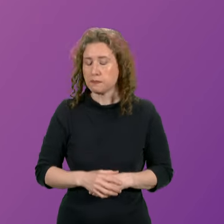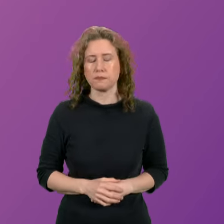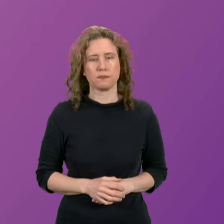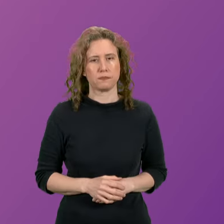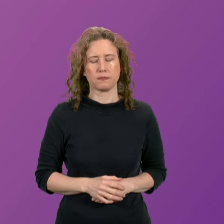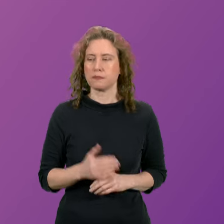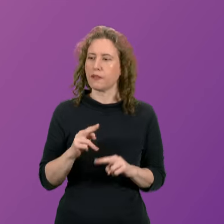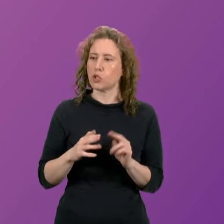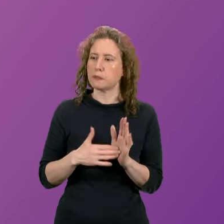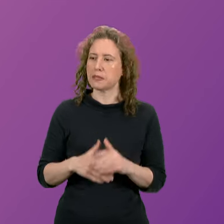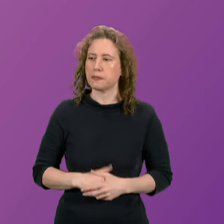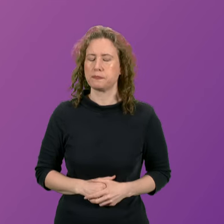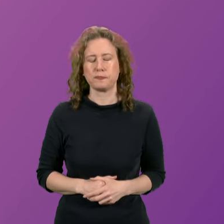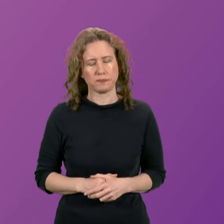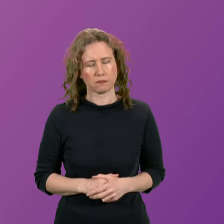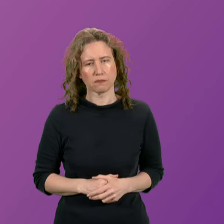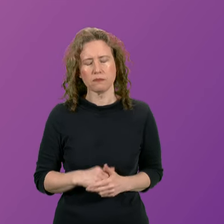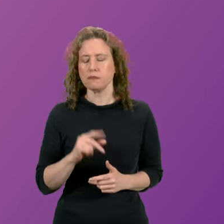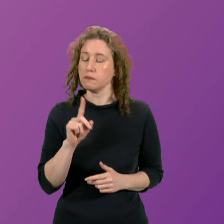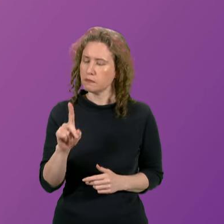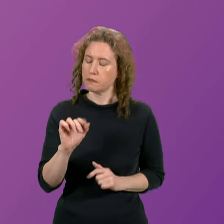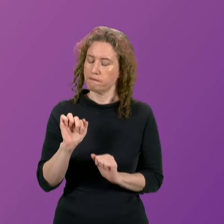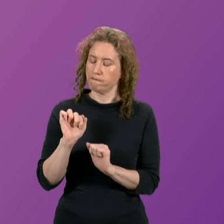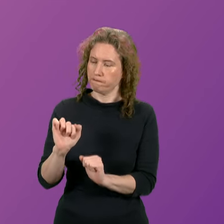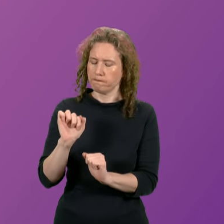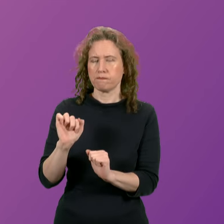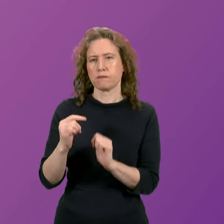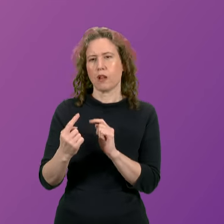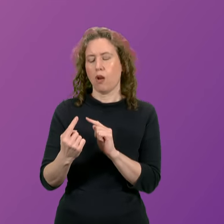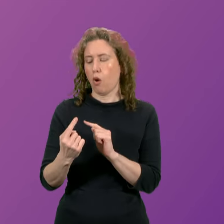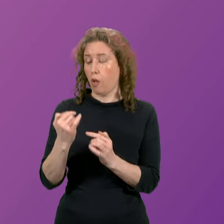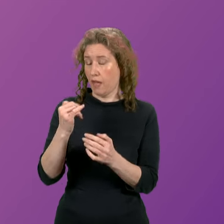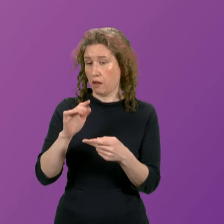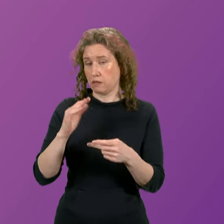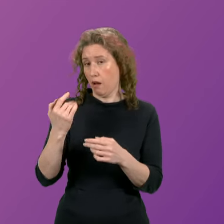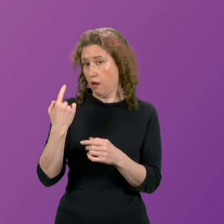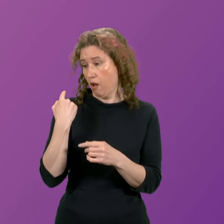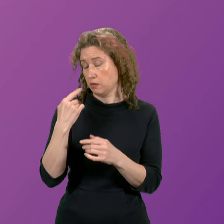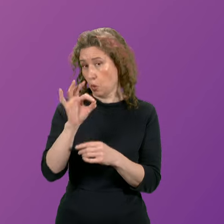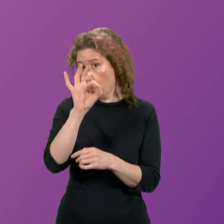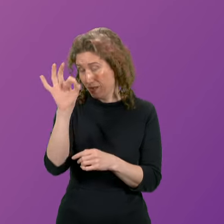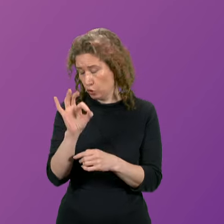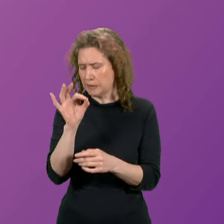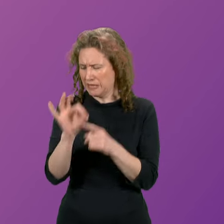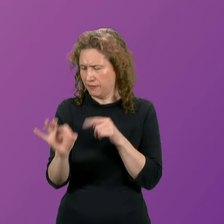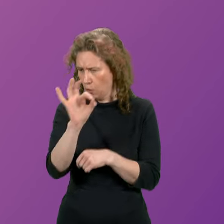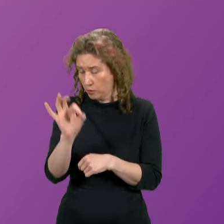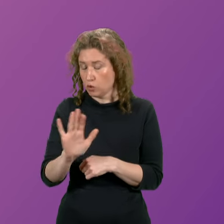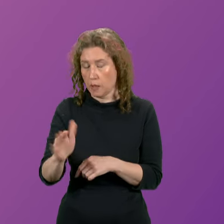In answer to Mr Ross’s last specific question, before I became First Minister,